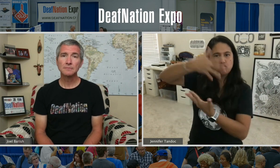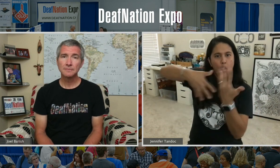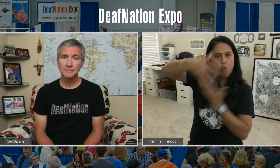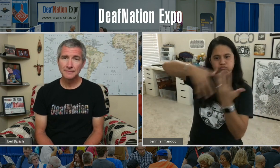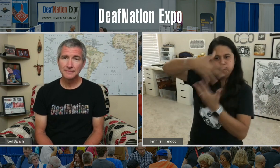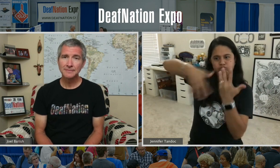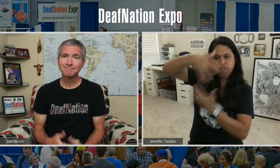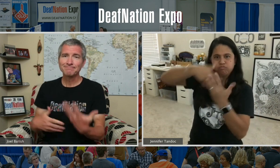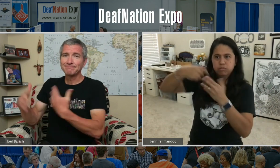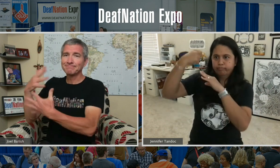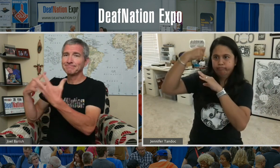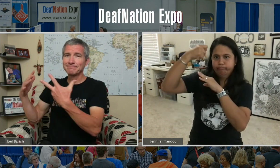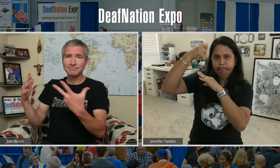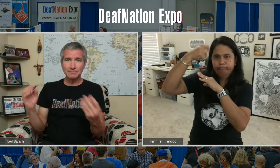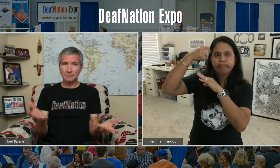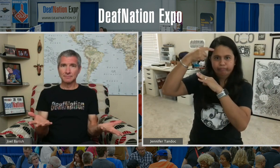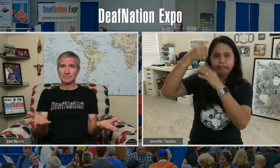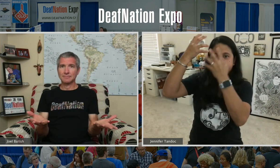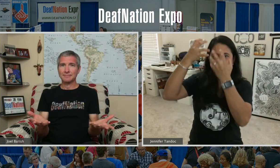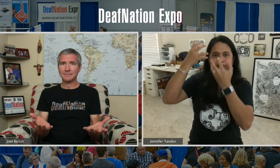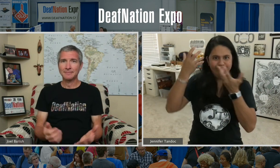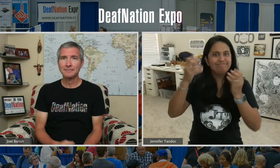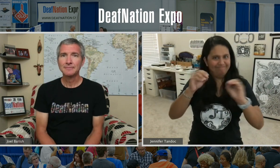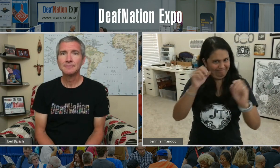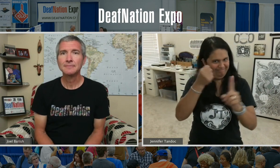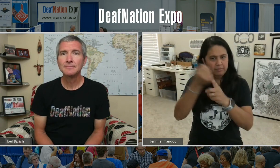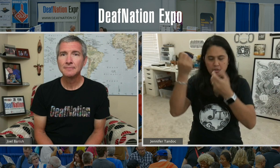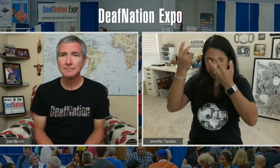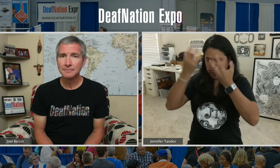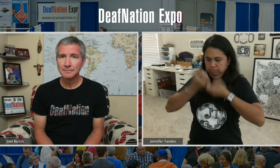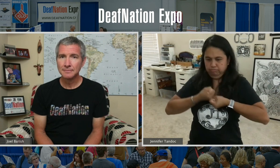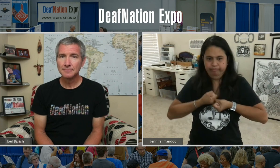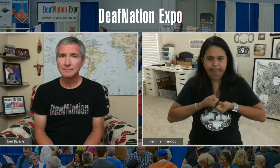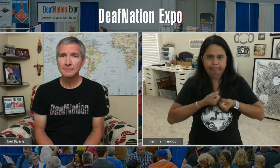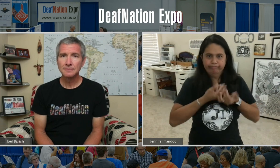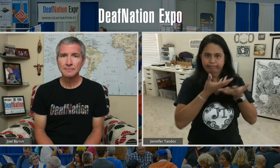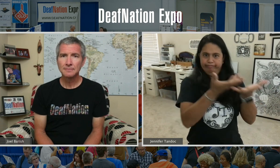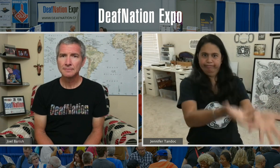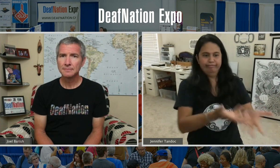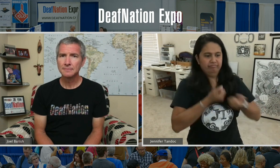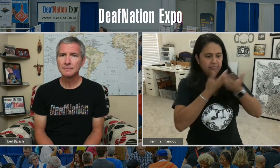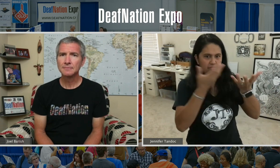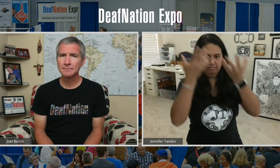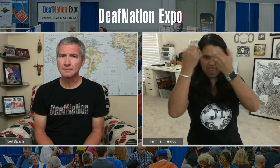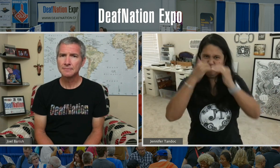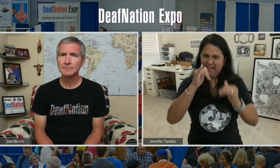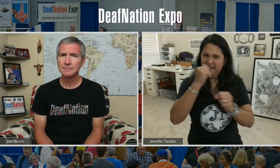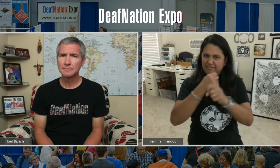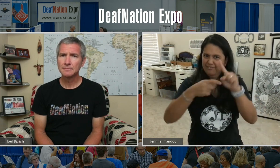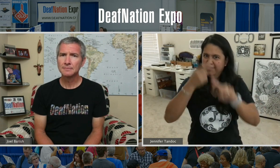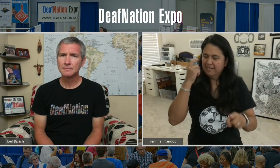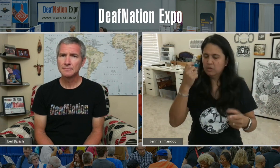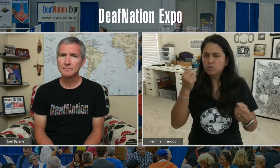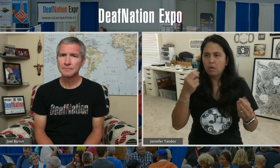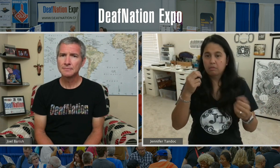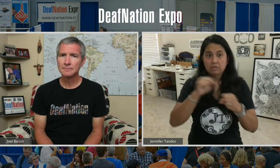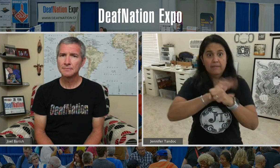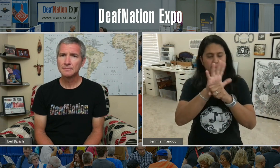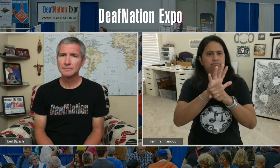My habit is to socialize and get stimulation, to express myself. That’s where I get that from.